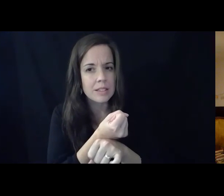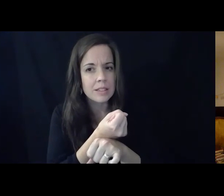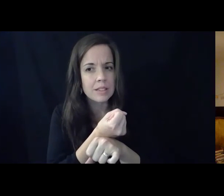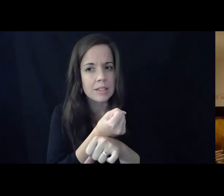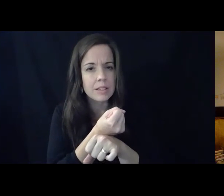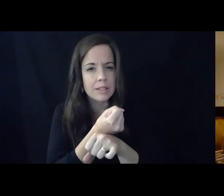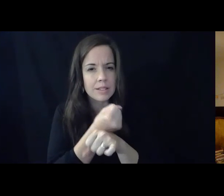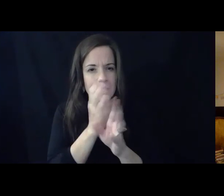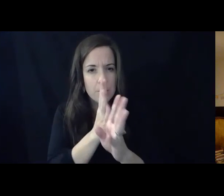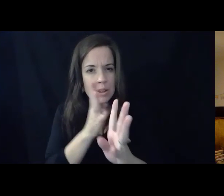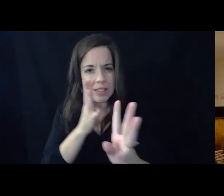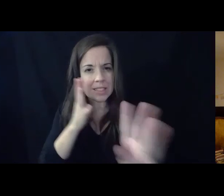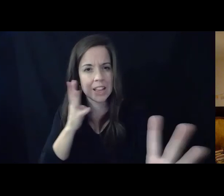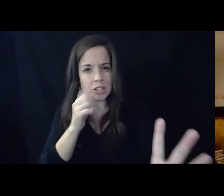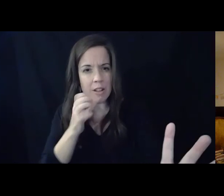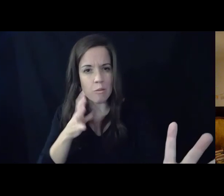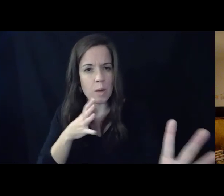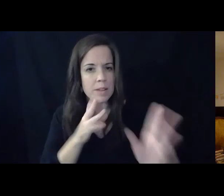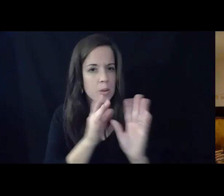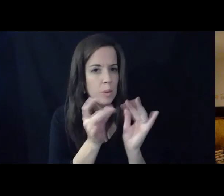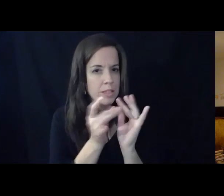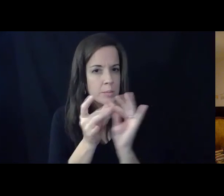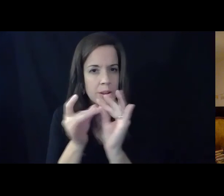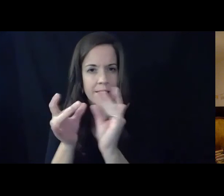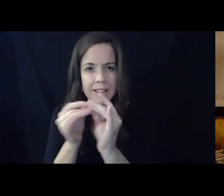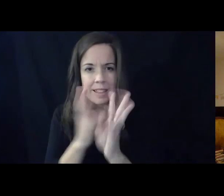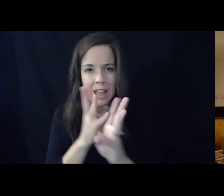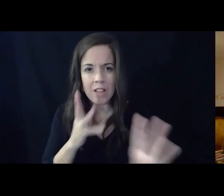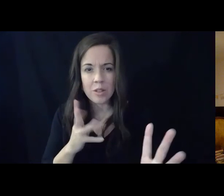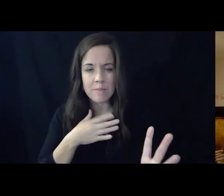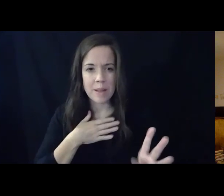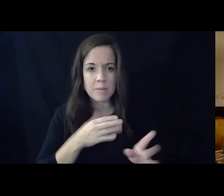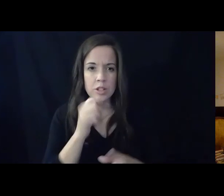of women whispering in the aisle of my pulse don’t do, don’t do, don’t.